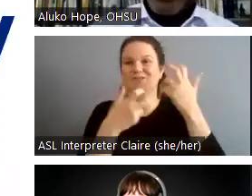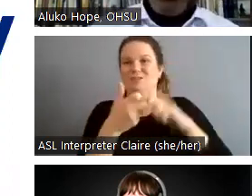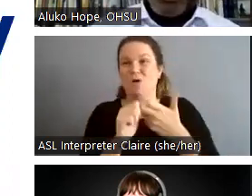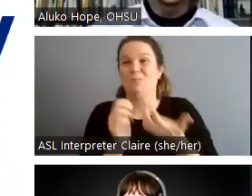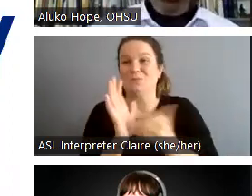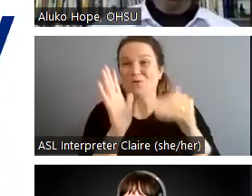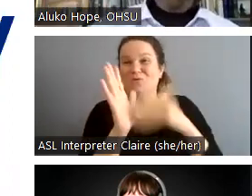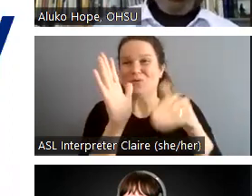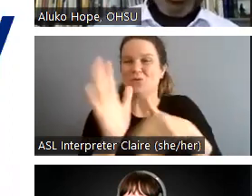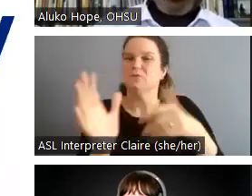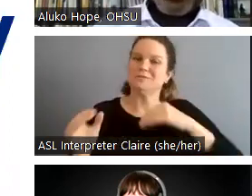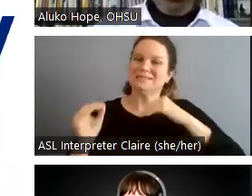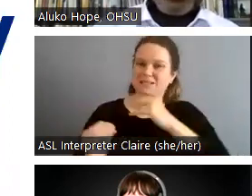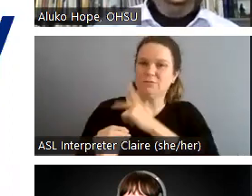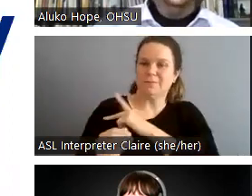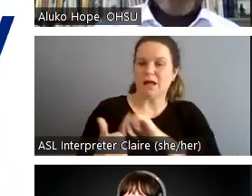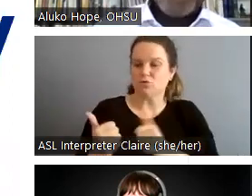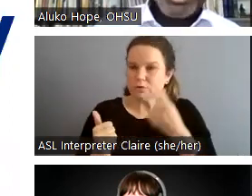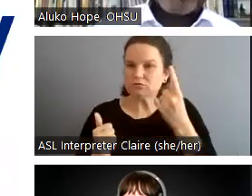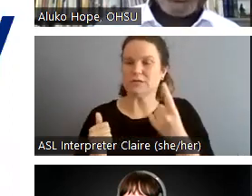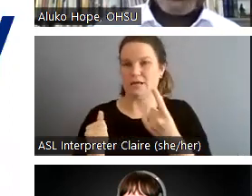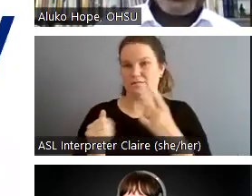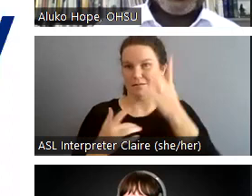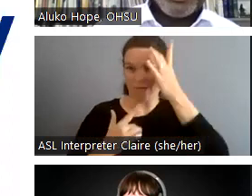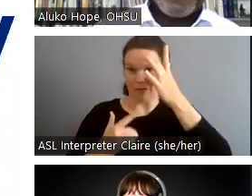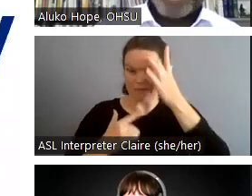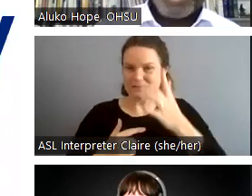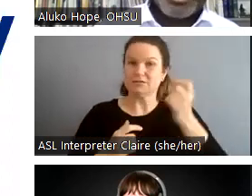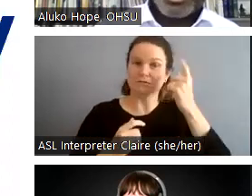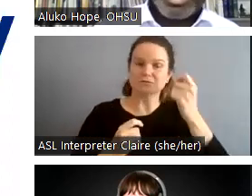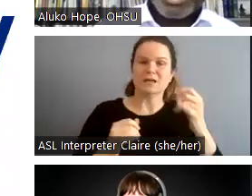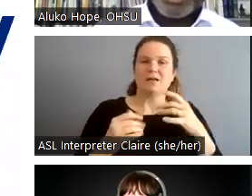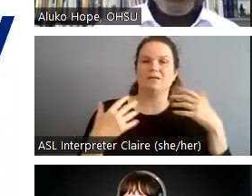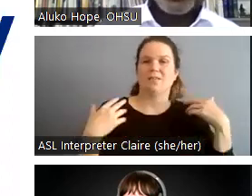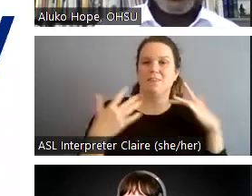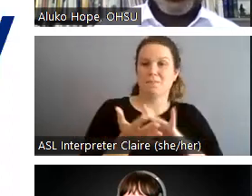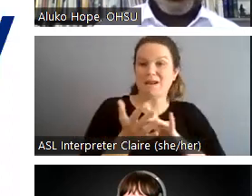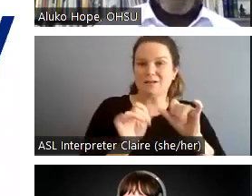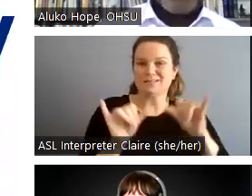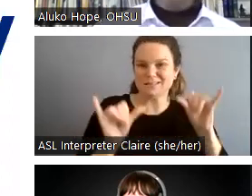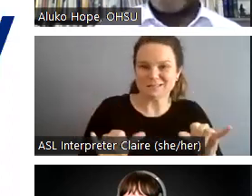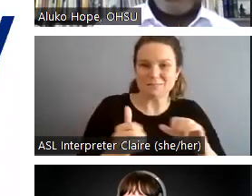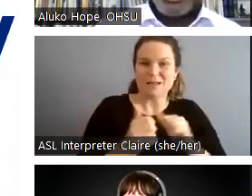understand the illness, how to understand the health systems, how to make explicit their beliefs about their illness and